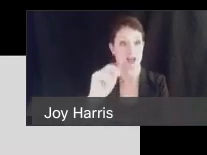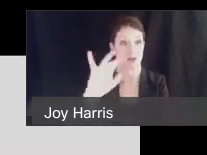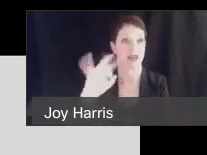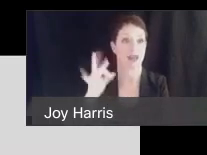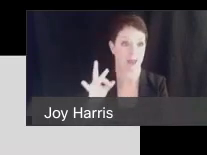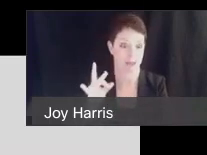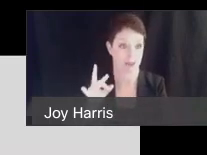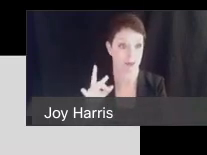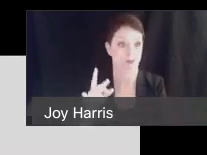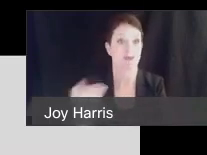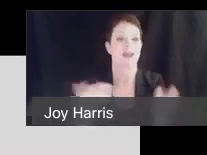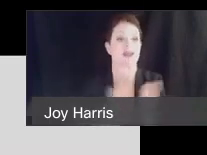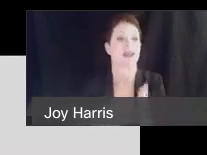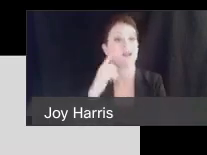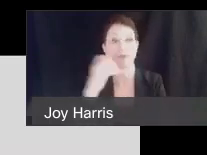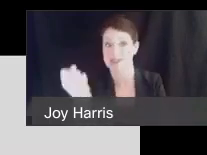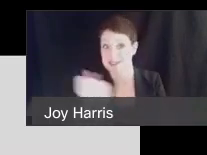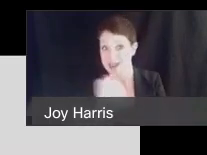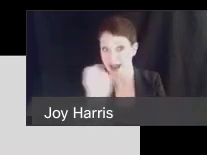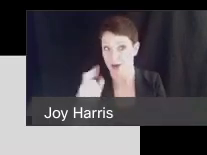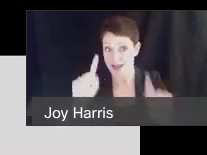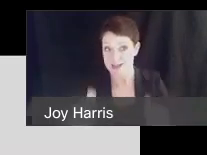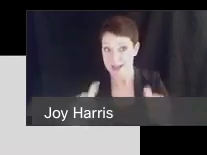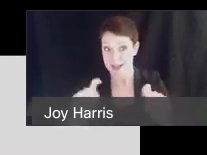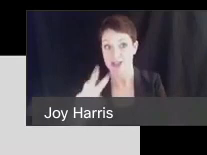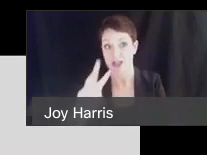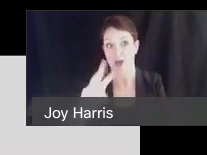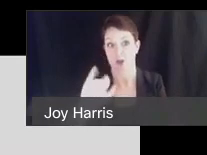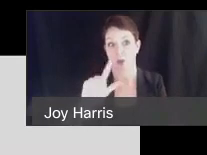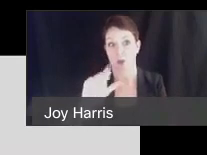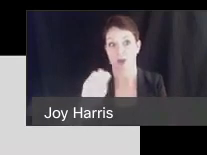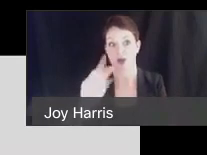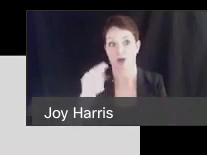and again that's for Saturday testing at the Willow Grove site only.